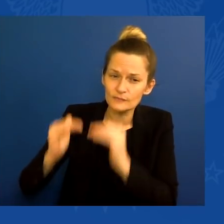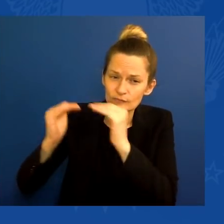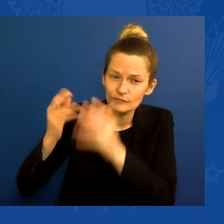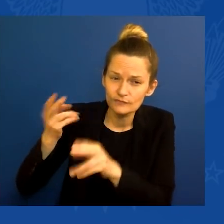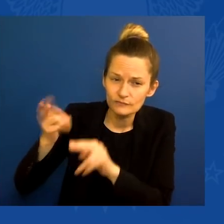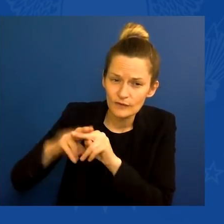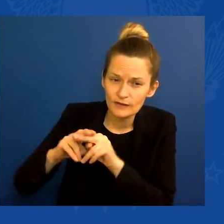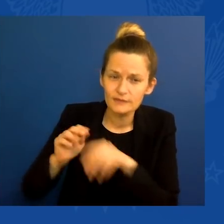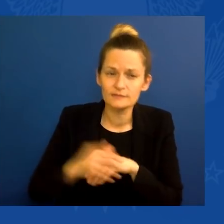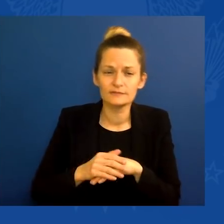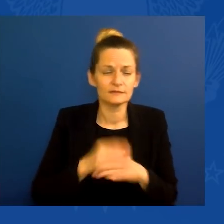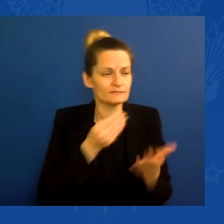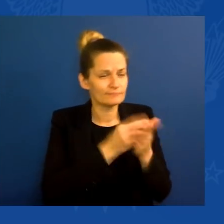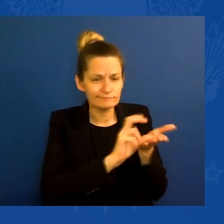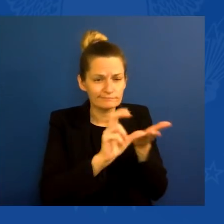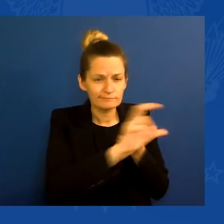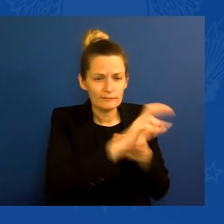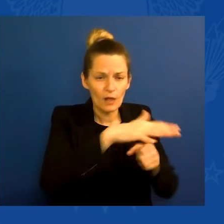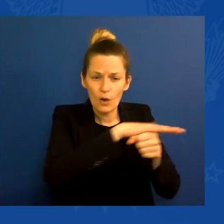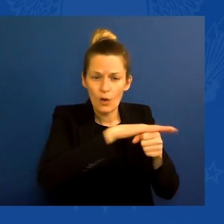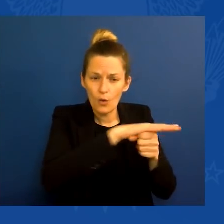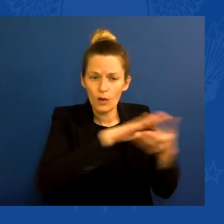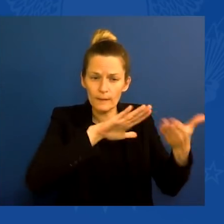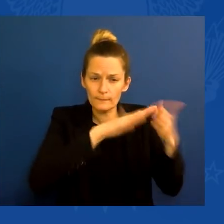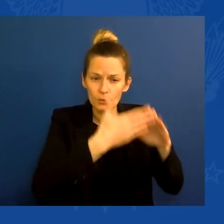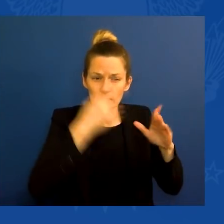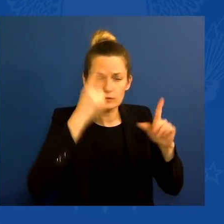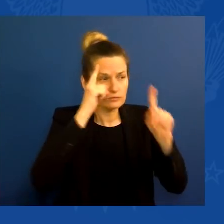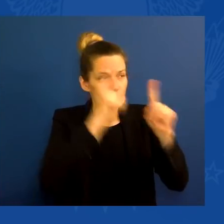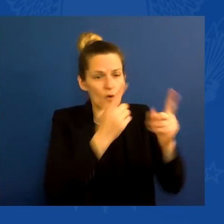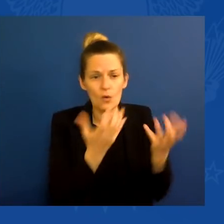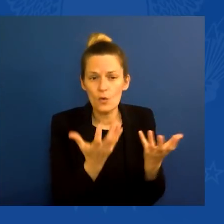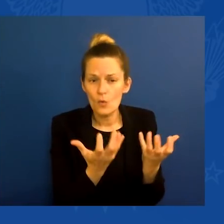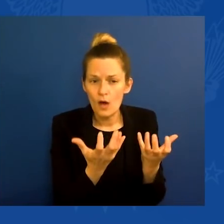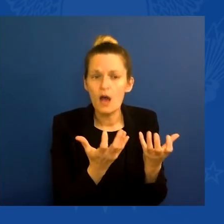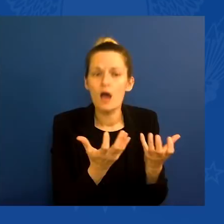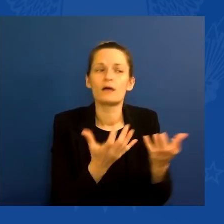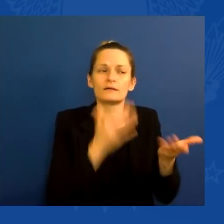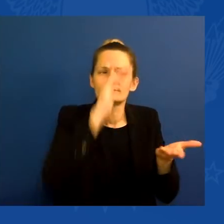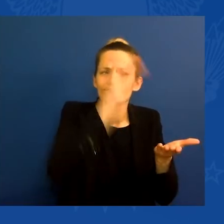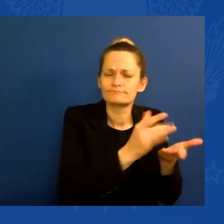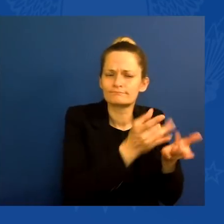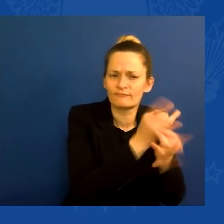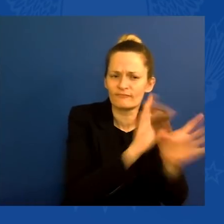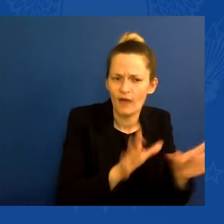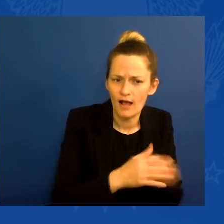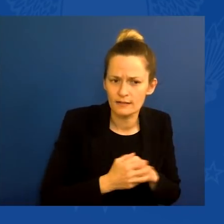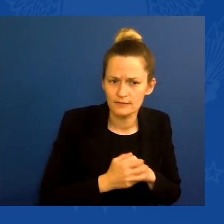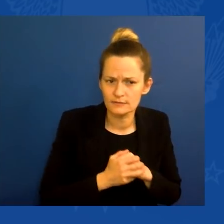investing in community interventions that use trusted community members to work directly with people